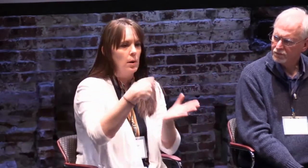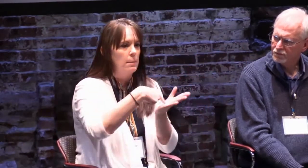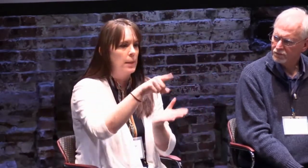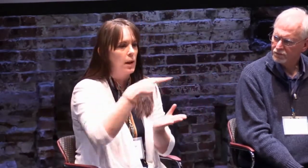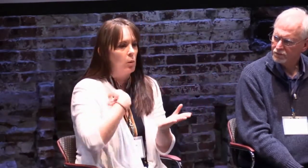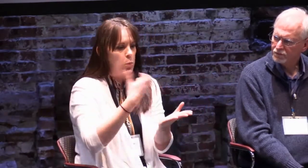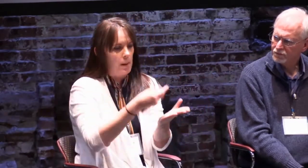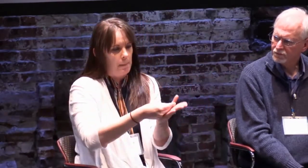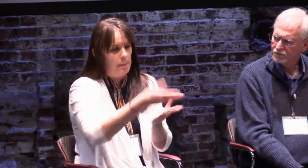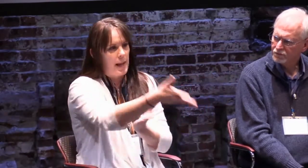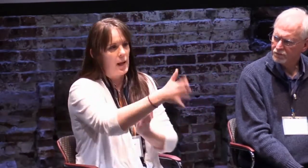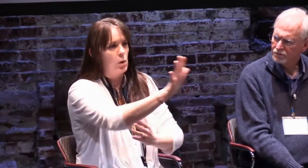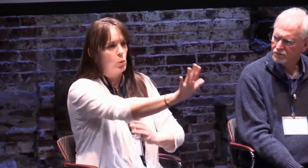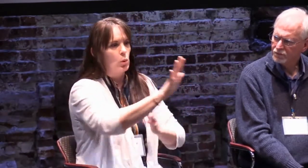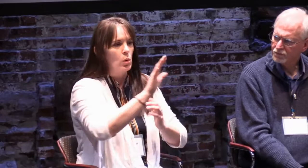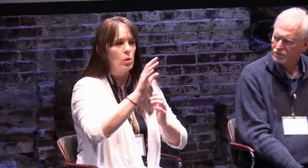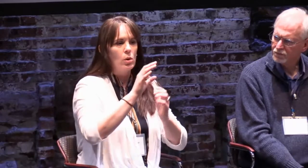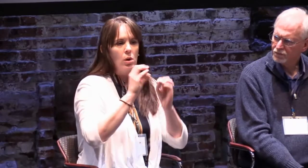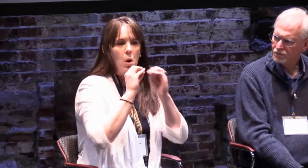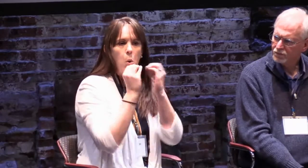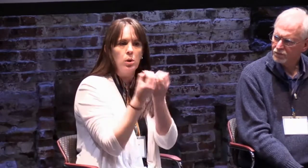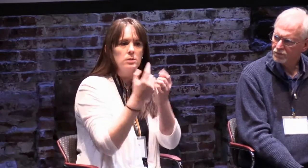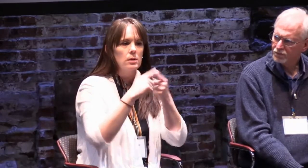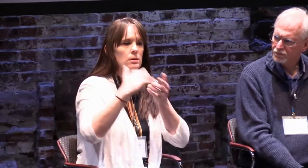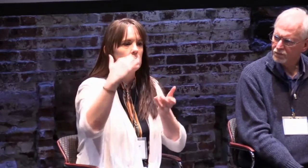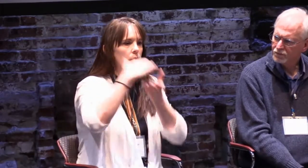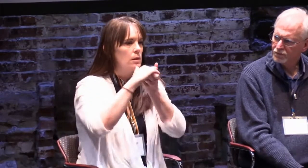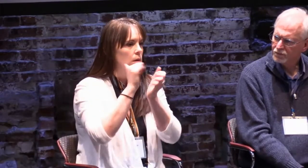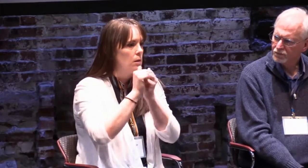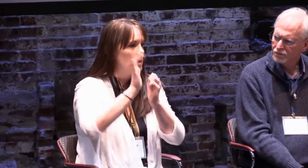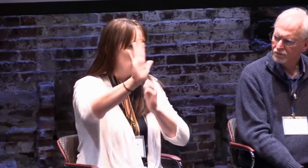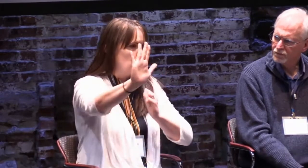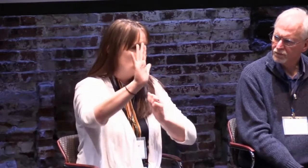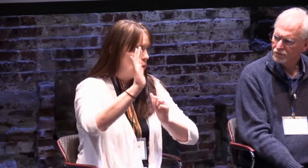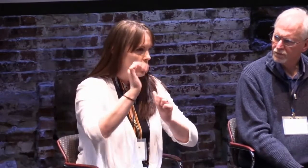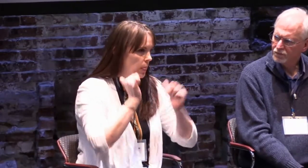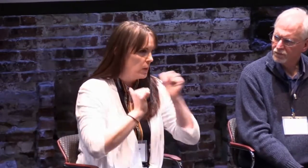and selected me and paid out of his own pocket, essentially